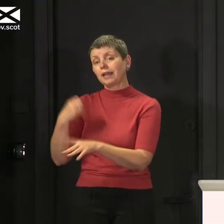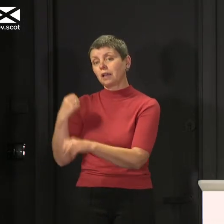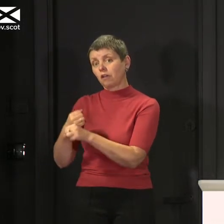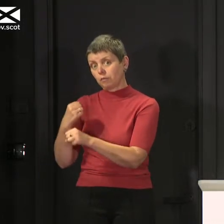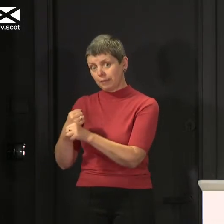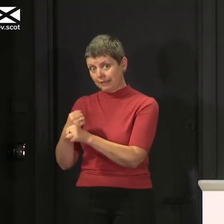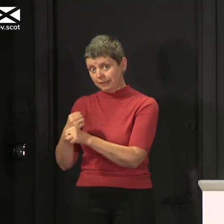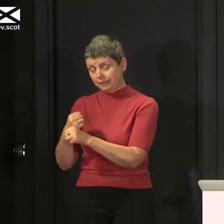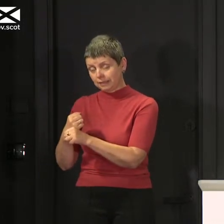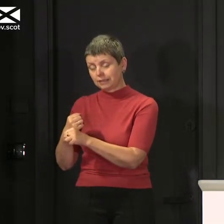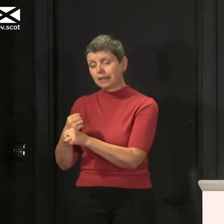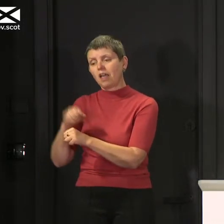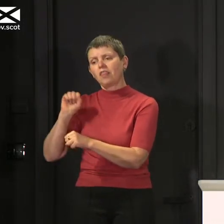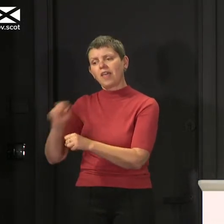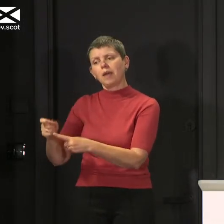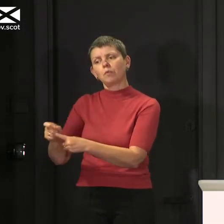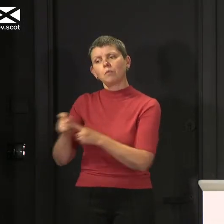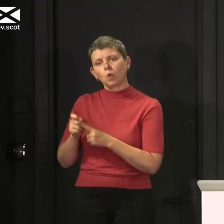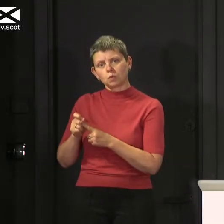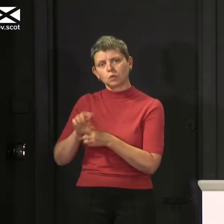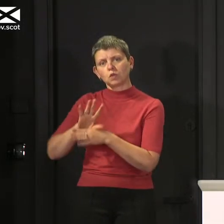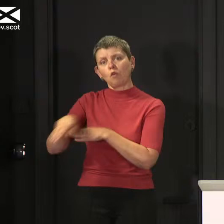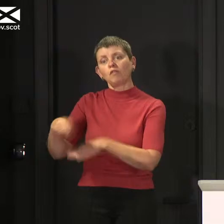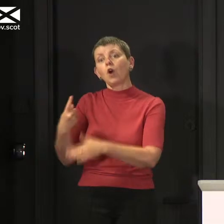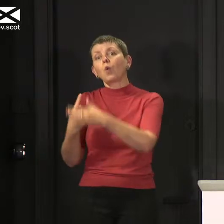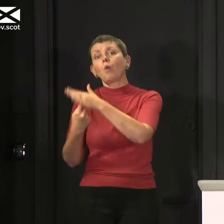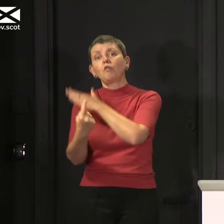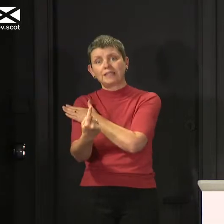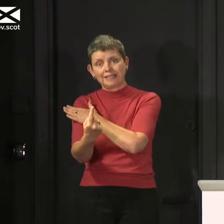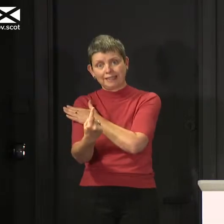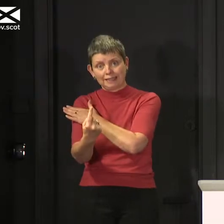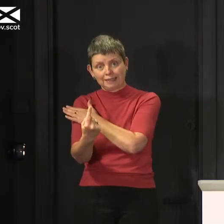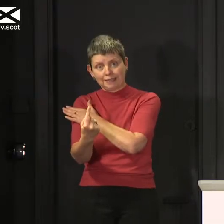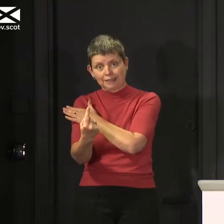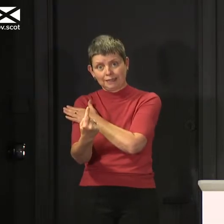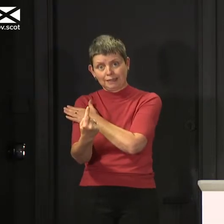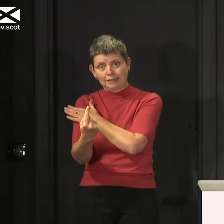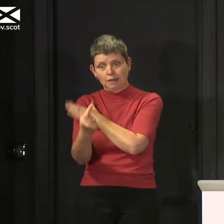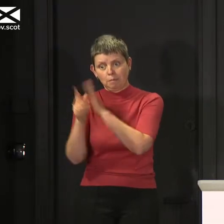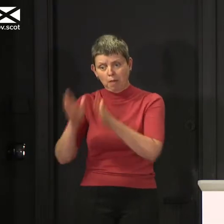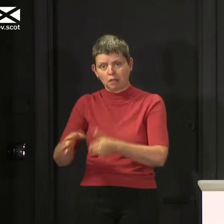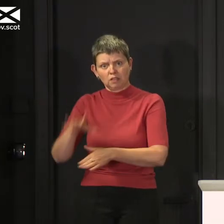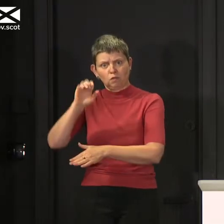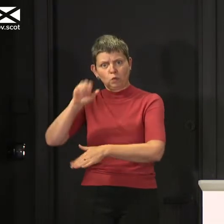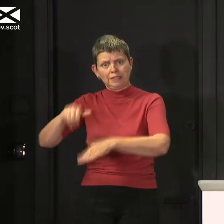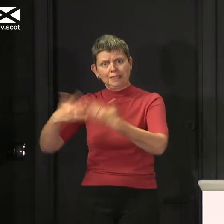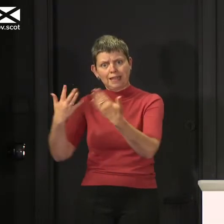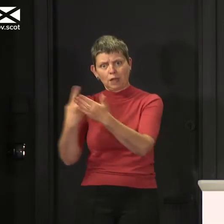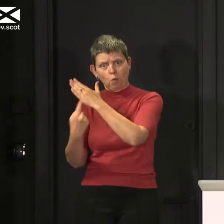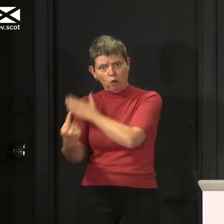quarantine. So if Scotland decided, and again I'm being hypothetical here because we haven't